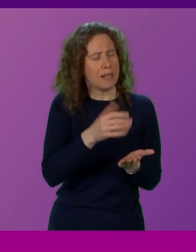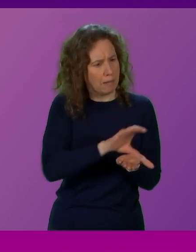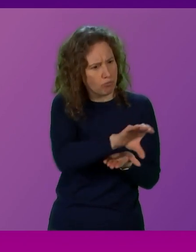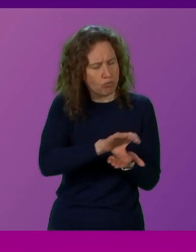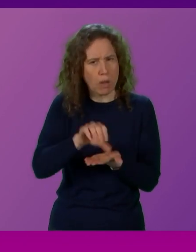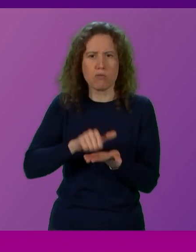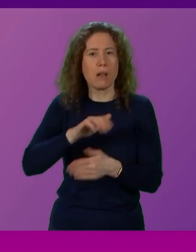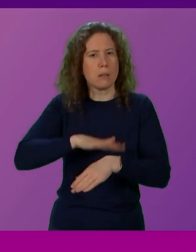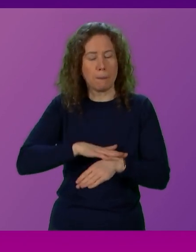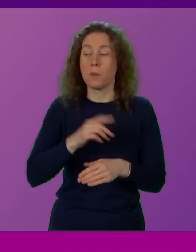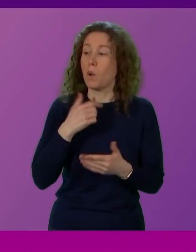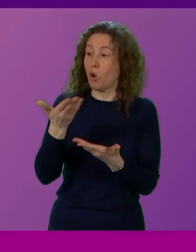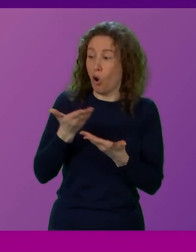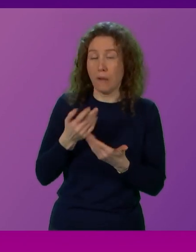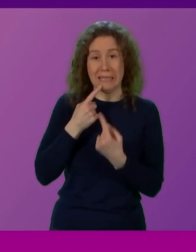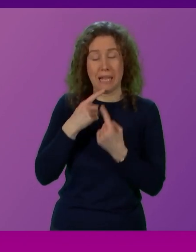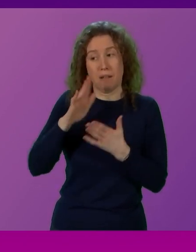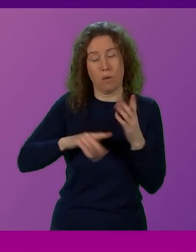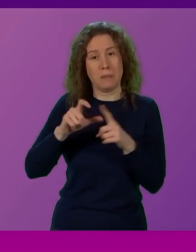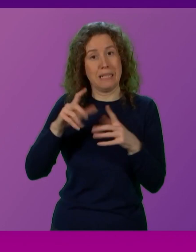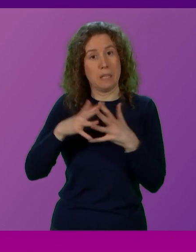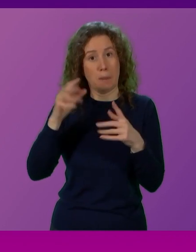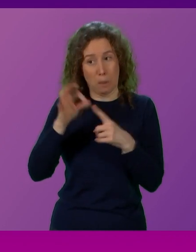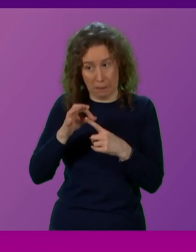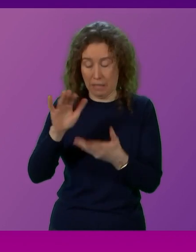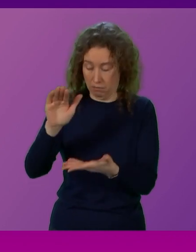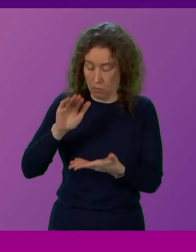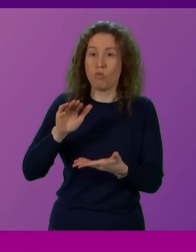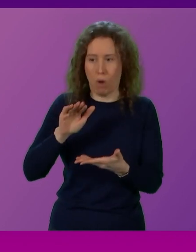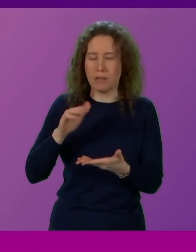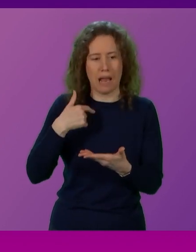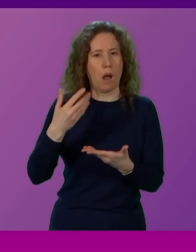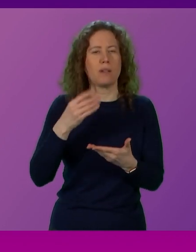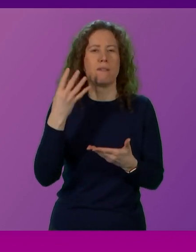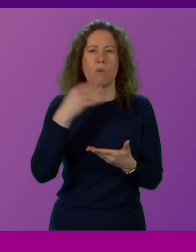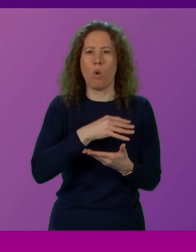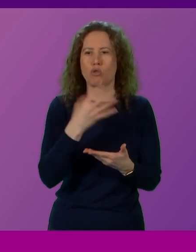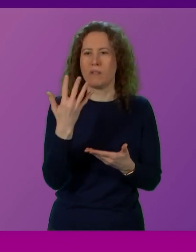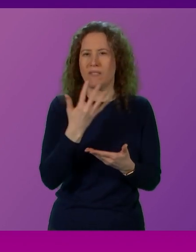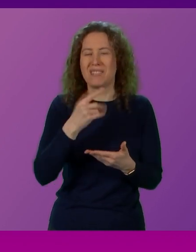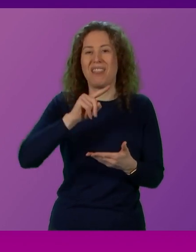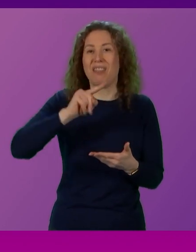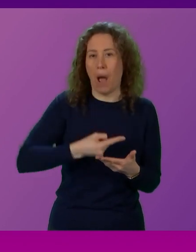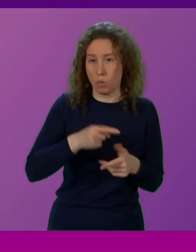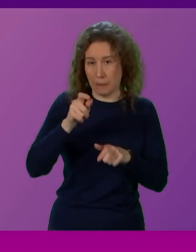We received the data from the DWP and payments will be made to the 415,000 people eligible